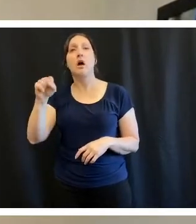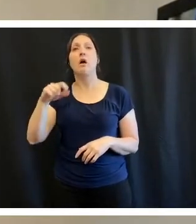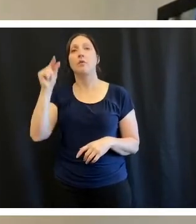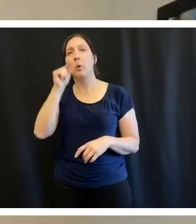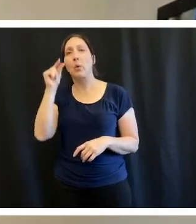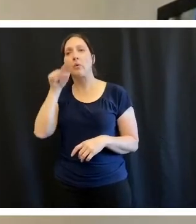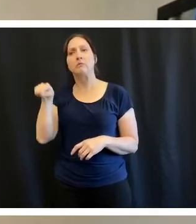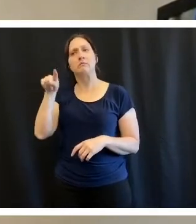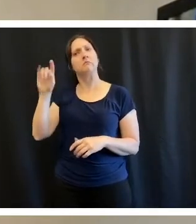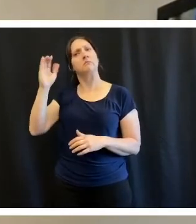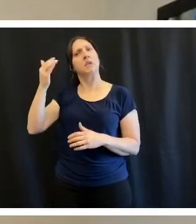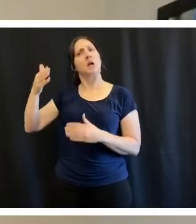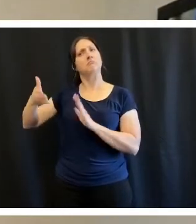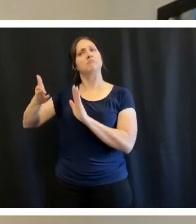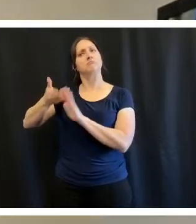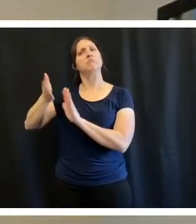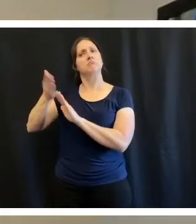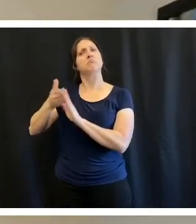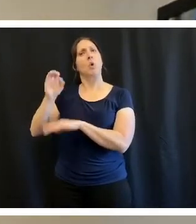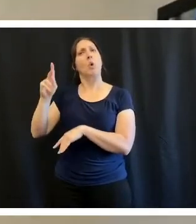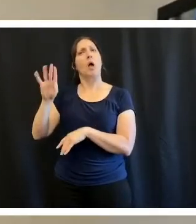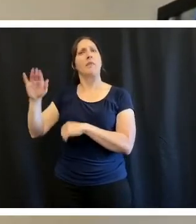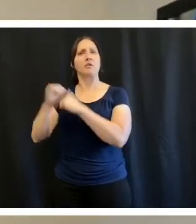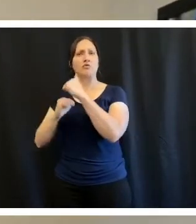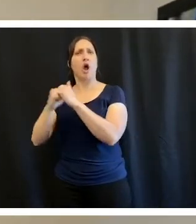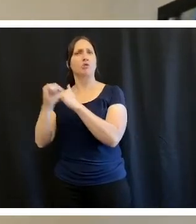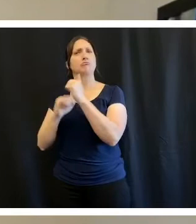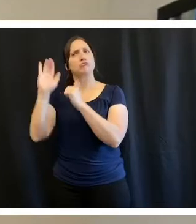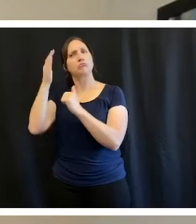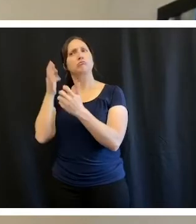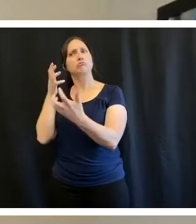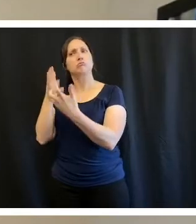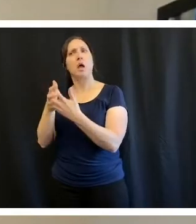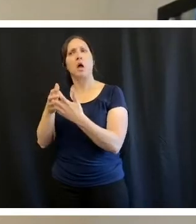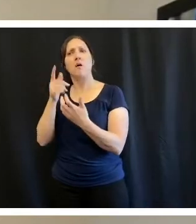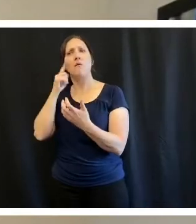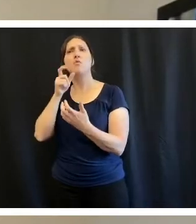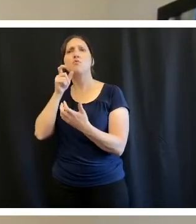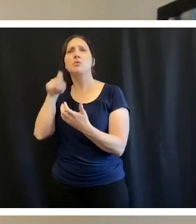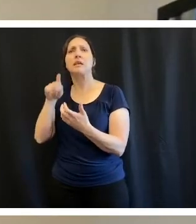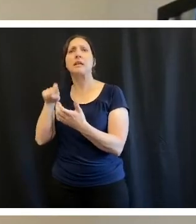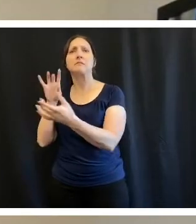their scaling infrastructure to meet demand, but they're bringing on some many new customers overnight